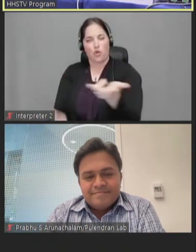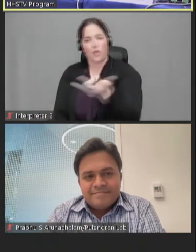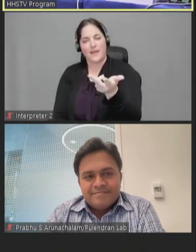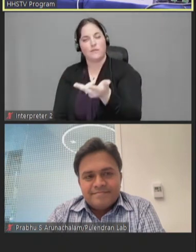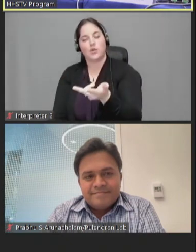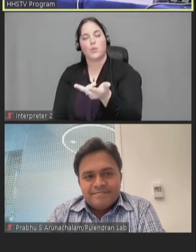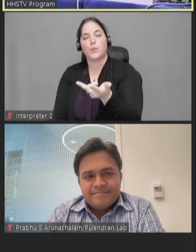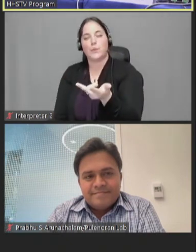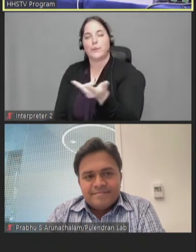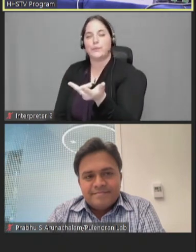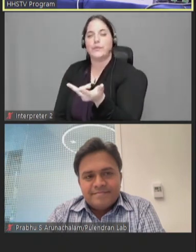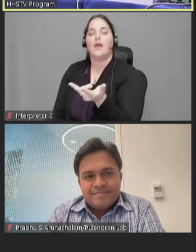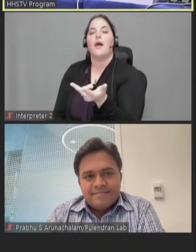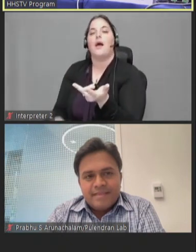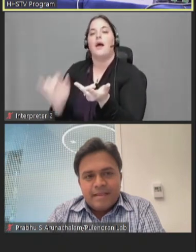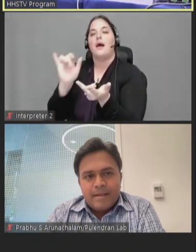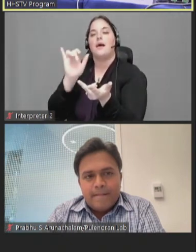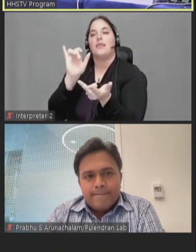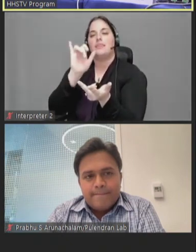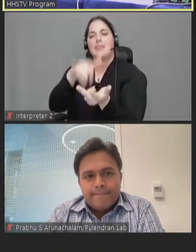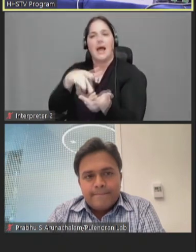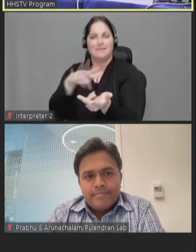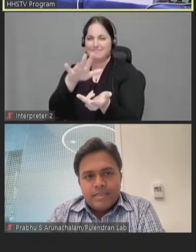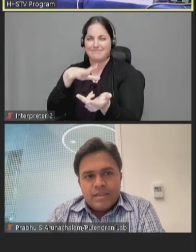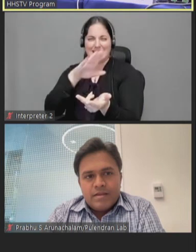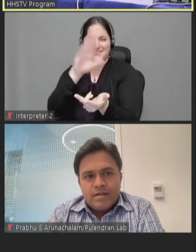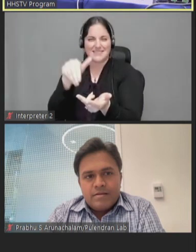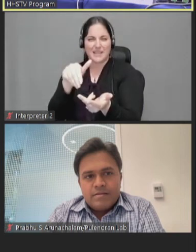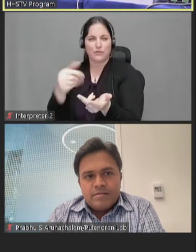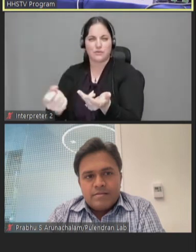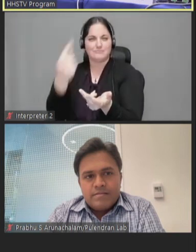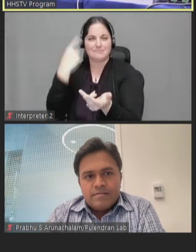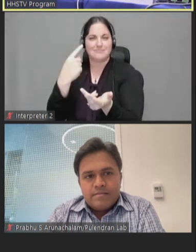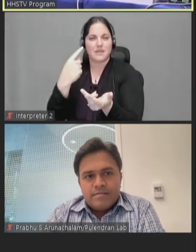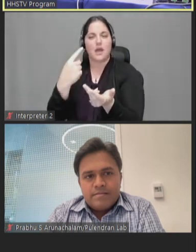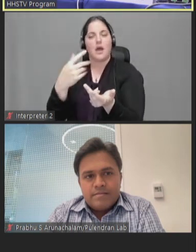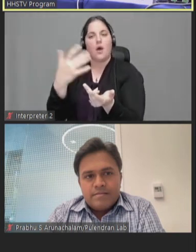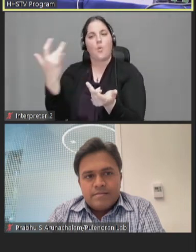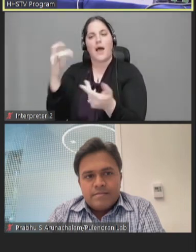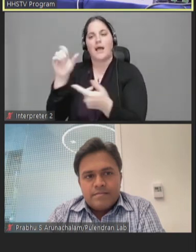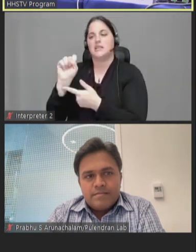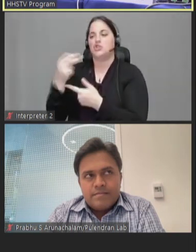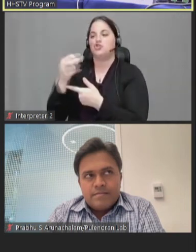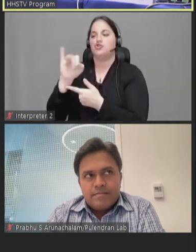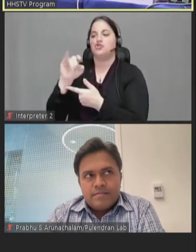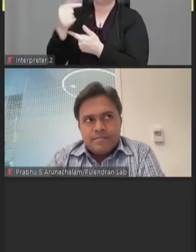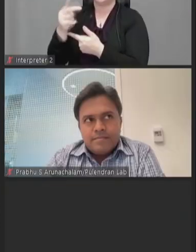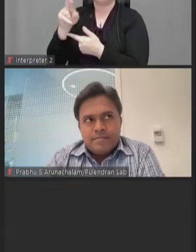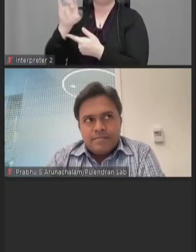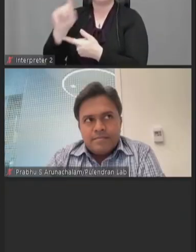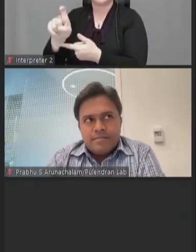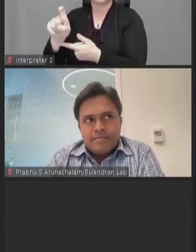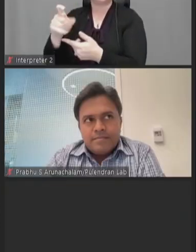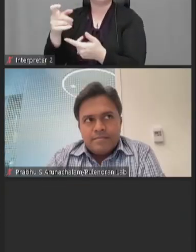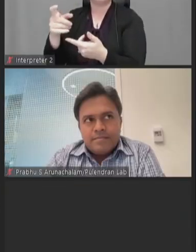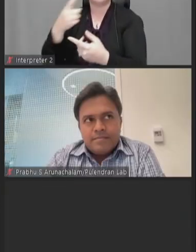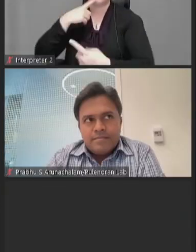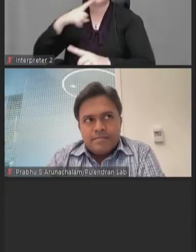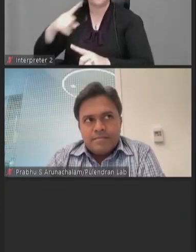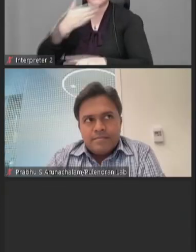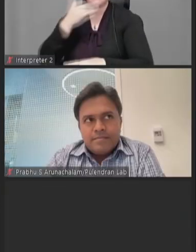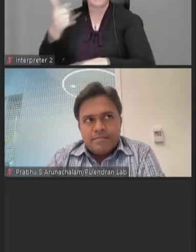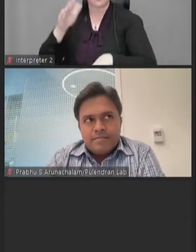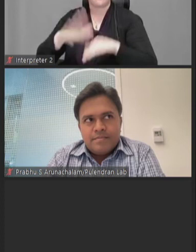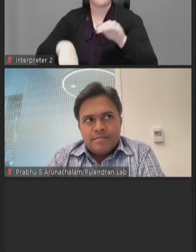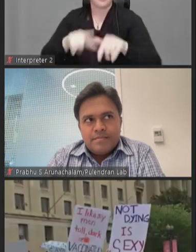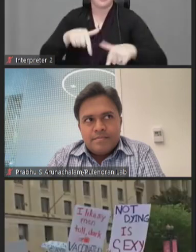And that is, I never understood why Shingrix works better in the live vaccine -- sense live vaccines,